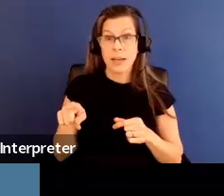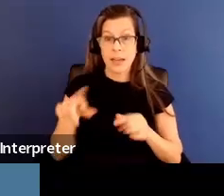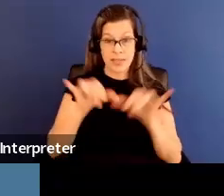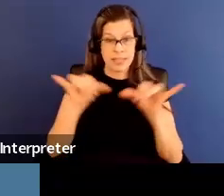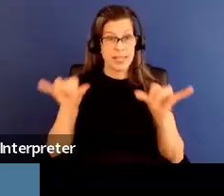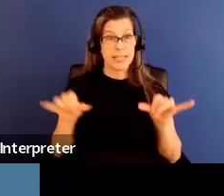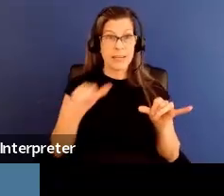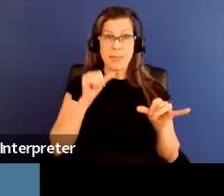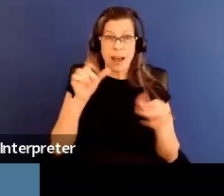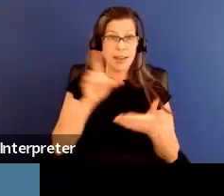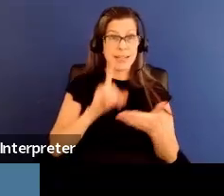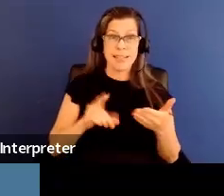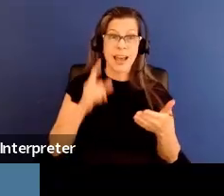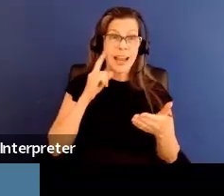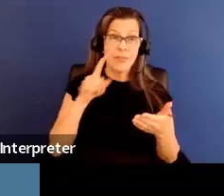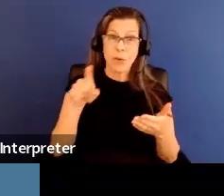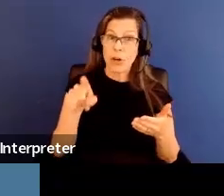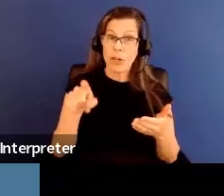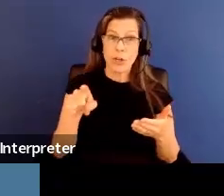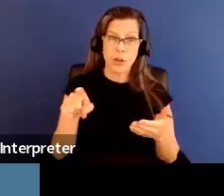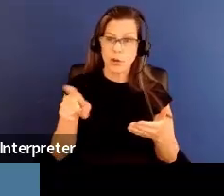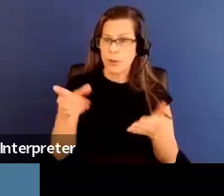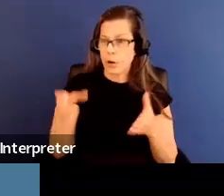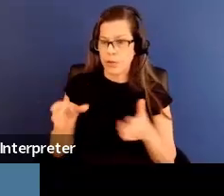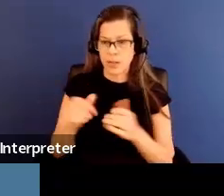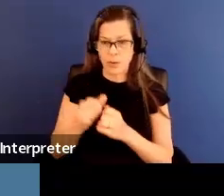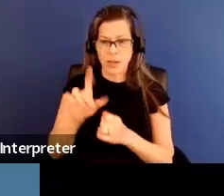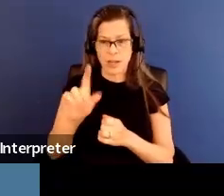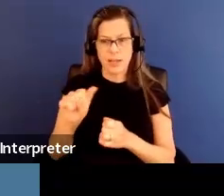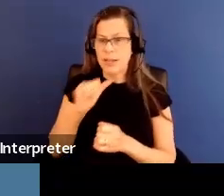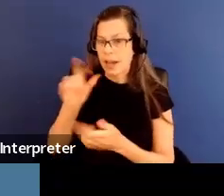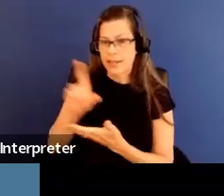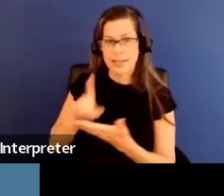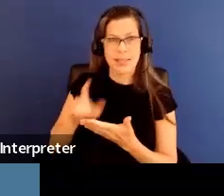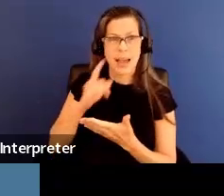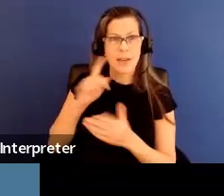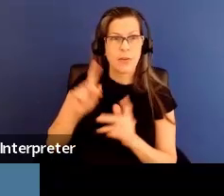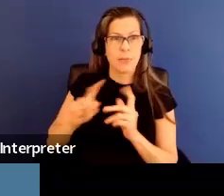controlled drugs that are set under certain classifications and so you have to bring your